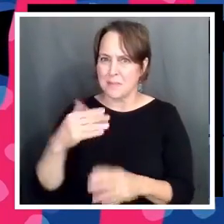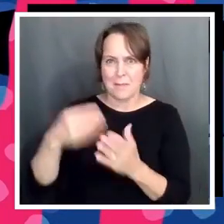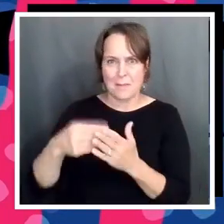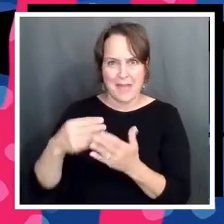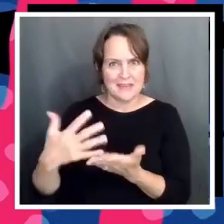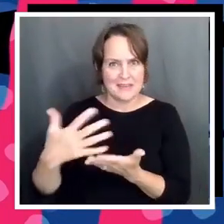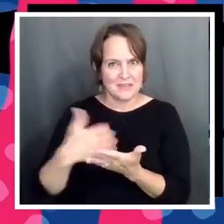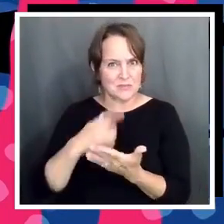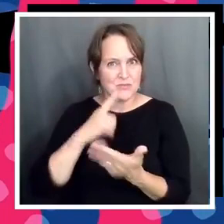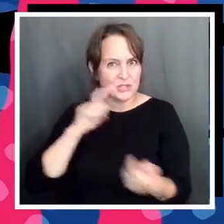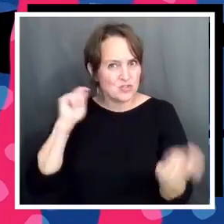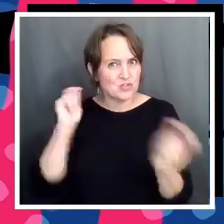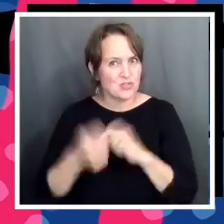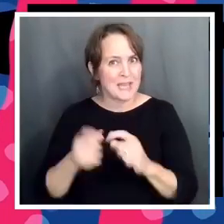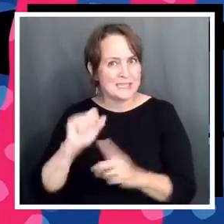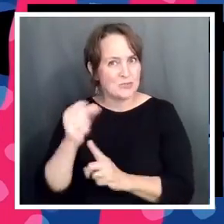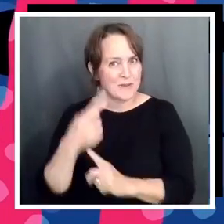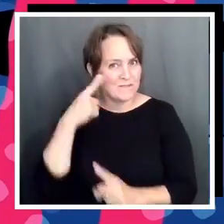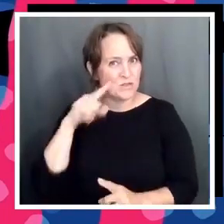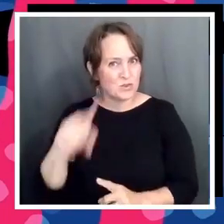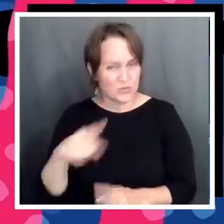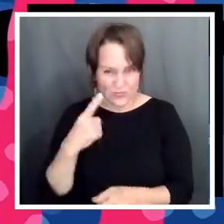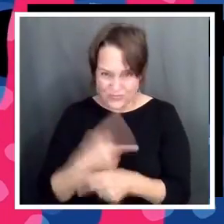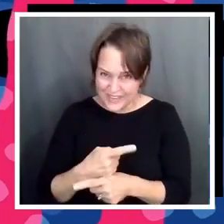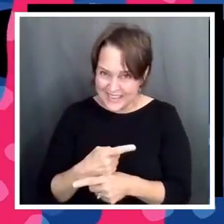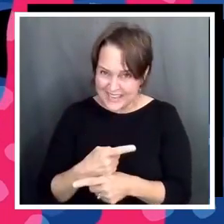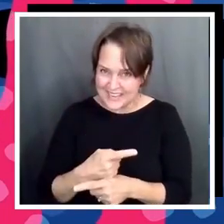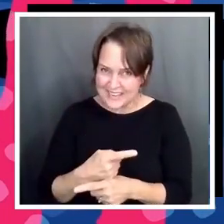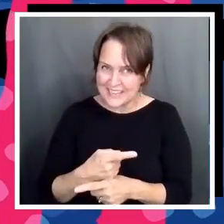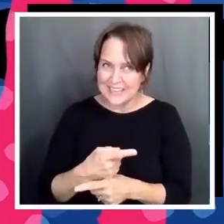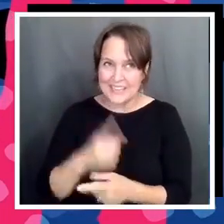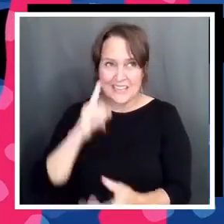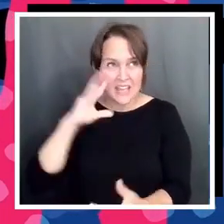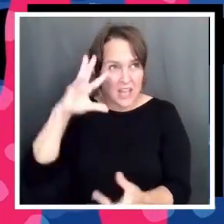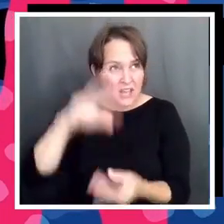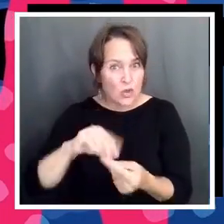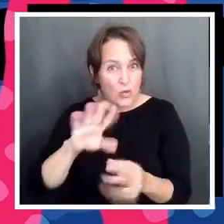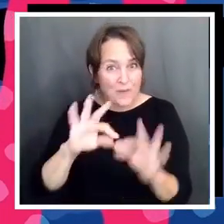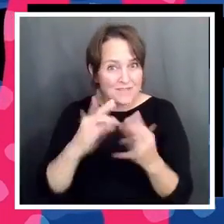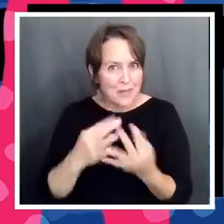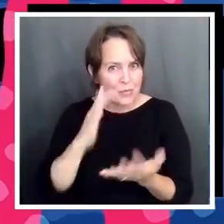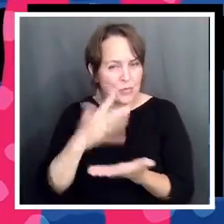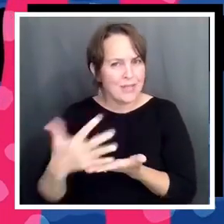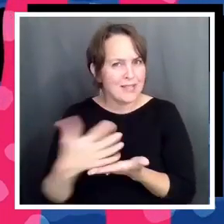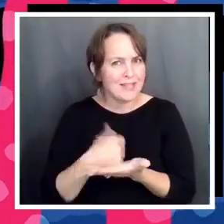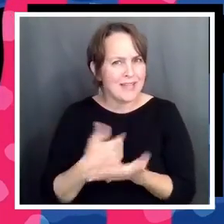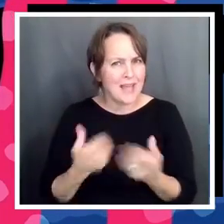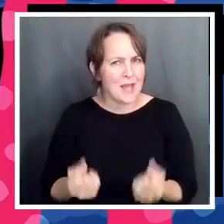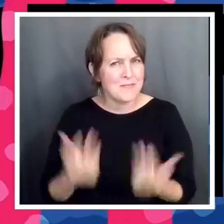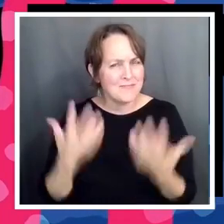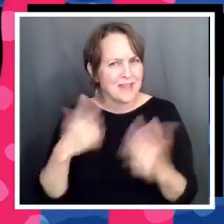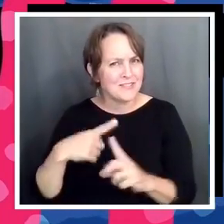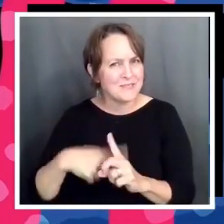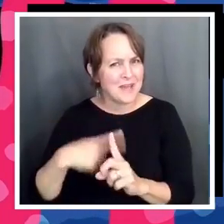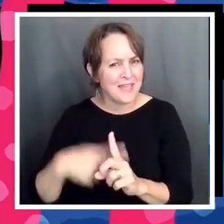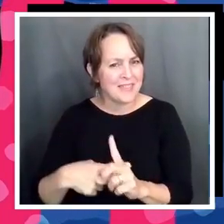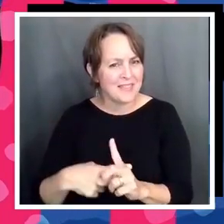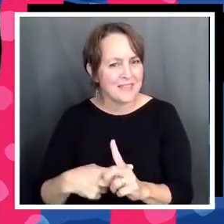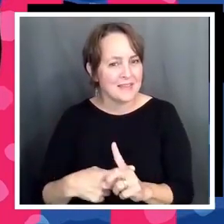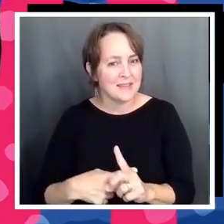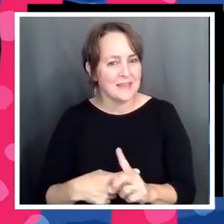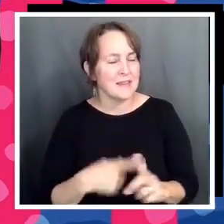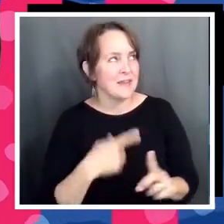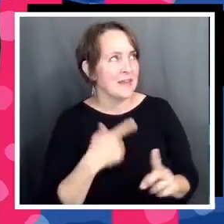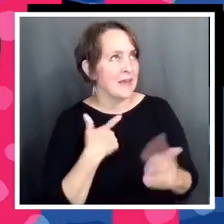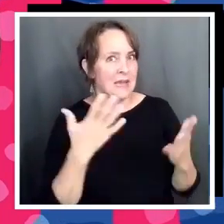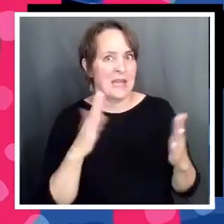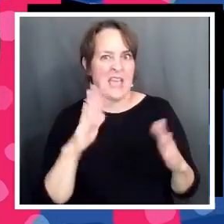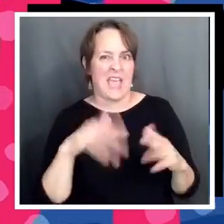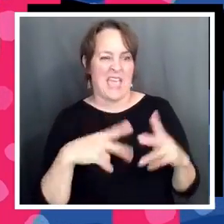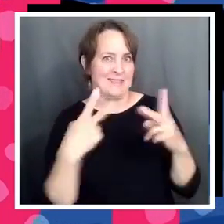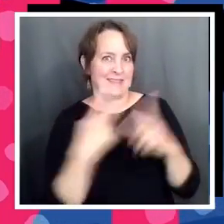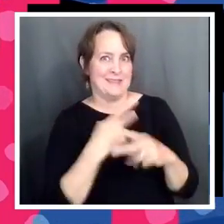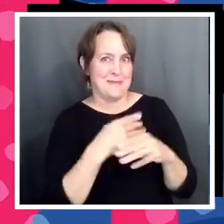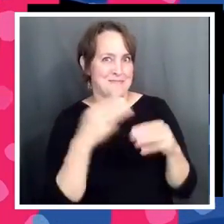LET'S BREAK THIS DOWN.